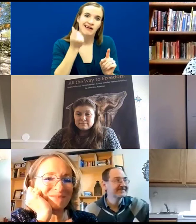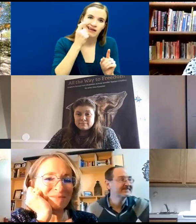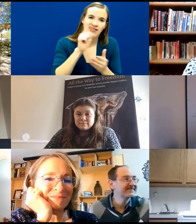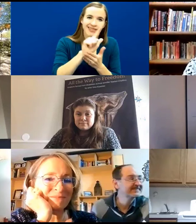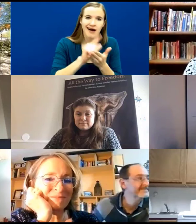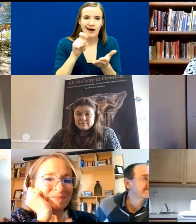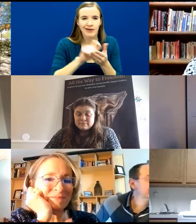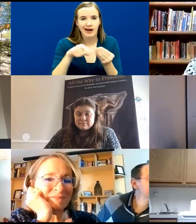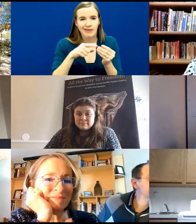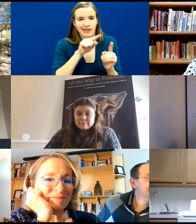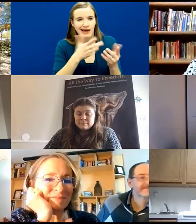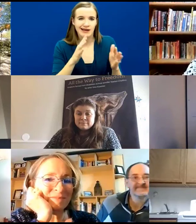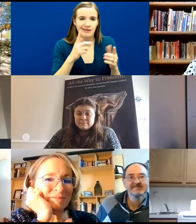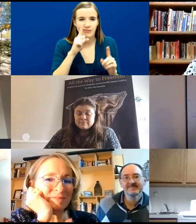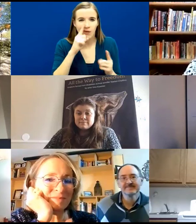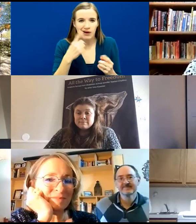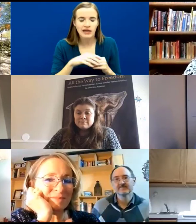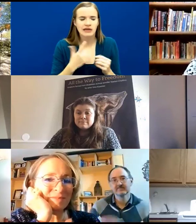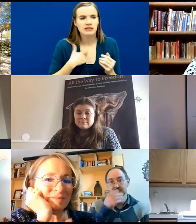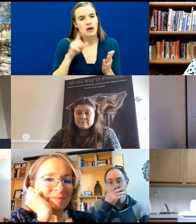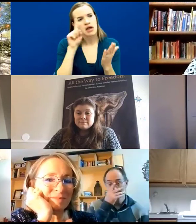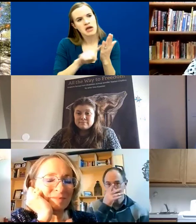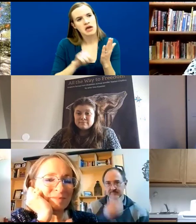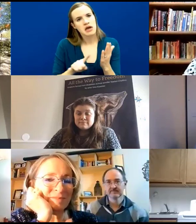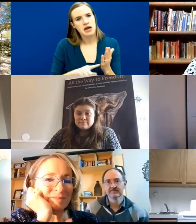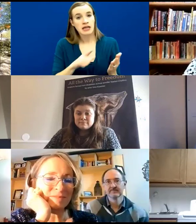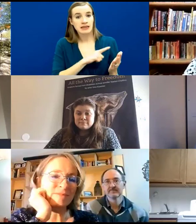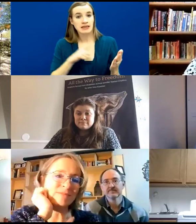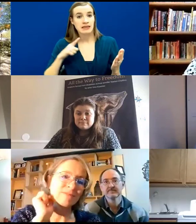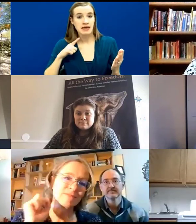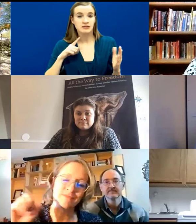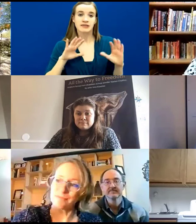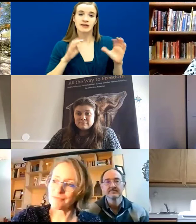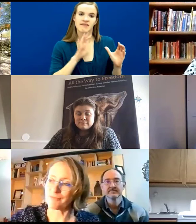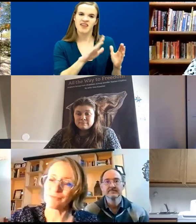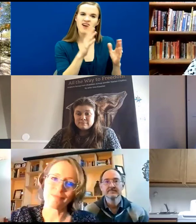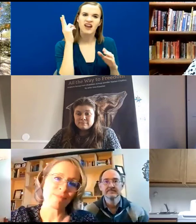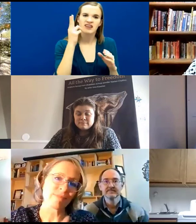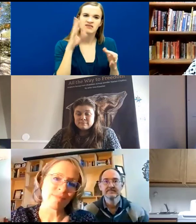history of it. And I want to share my screen and show you a very short video.